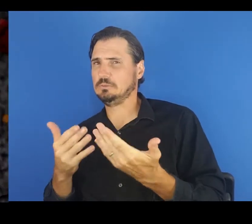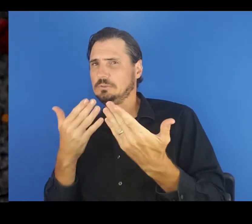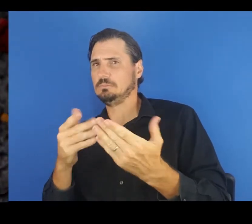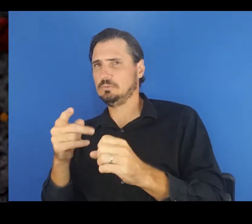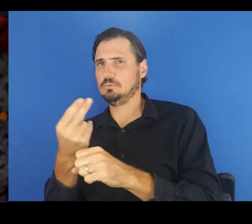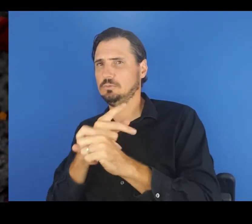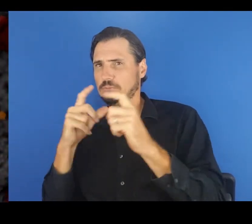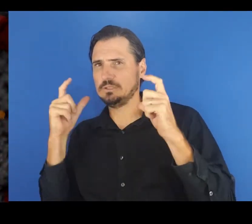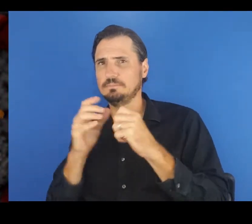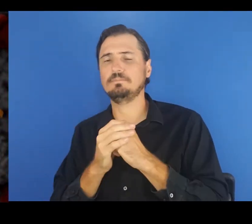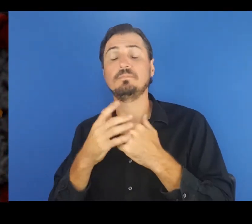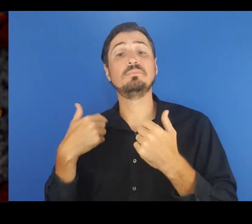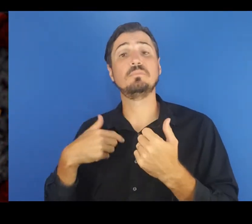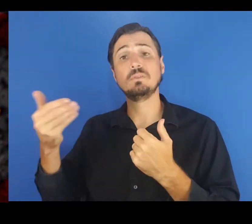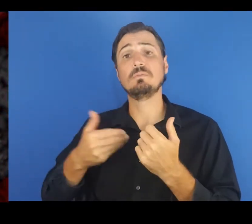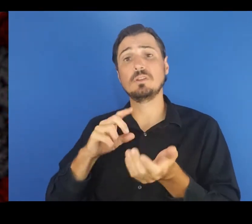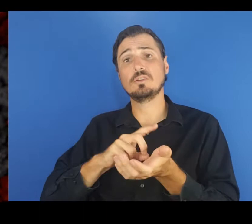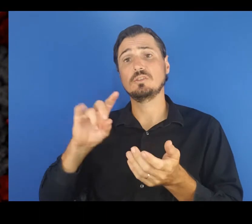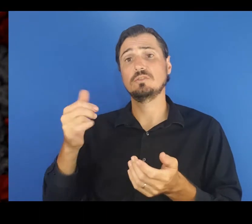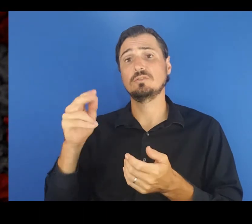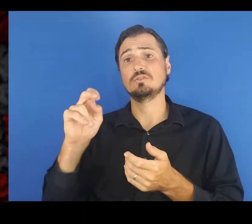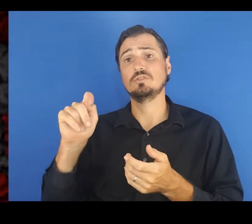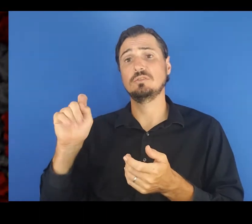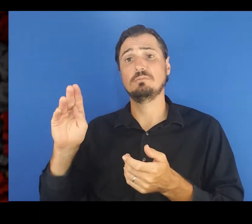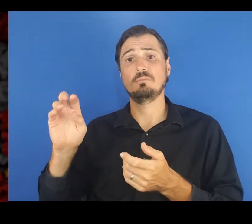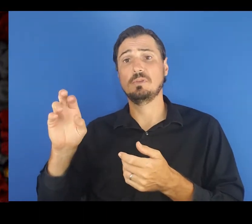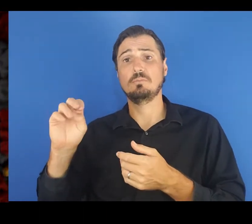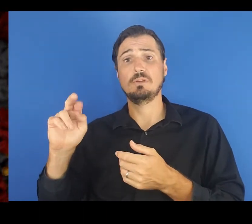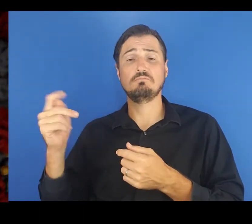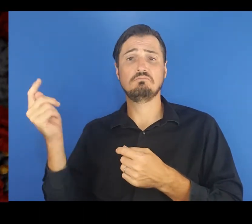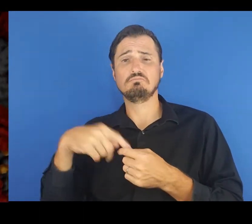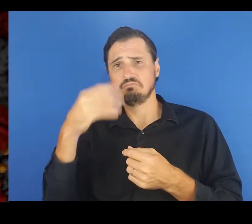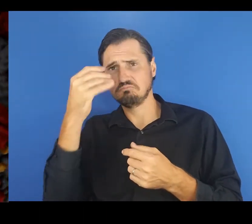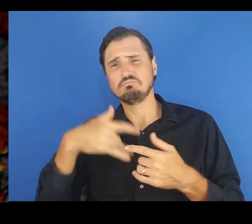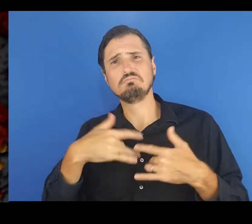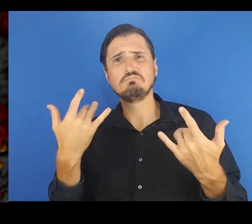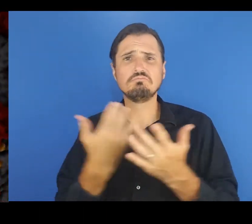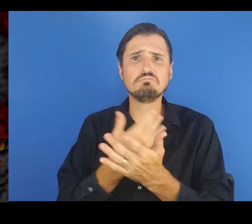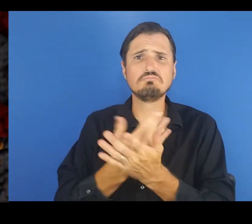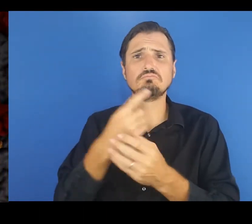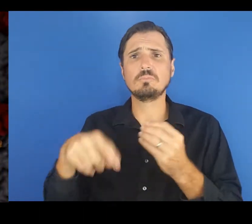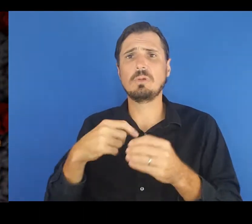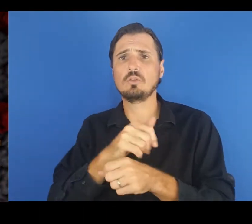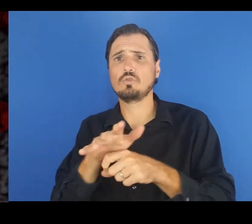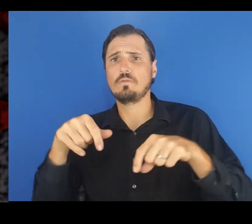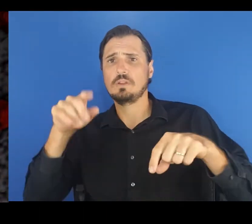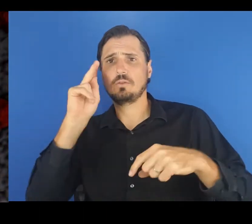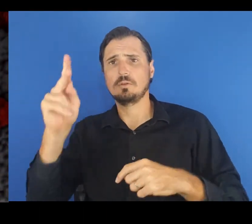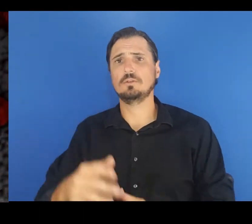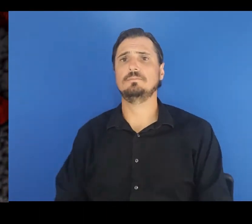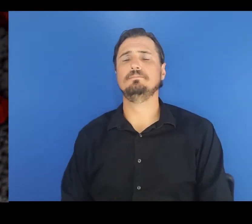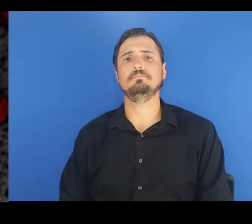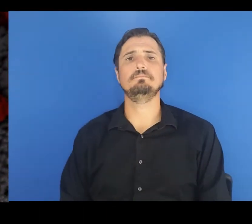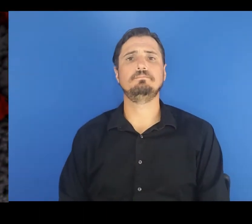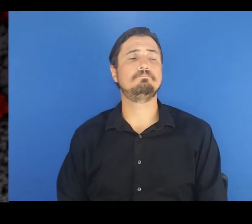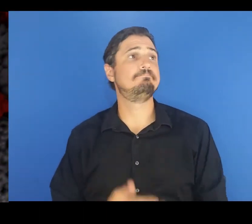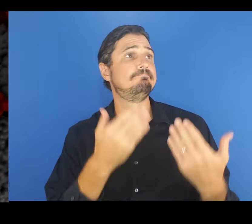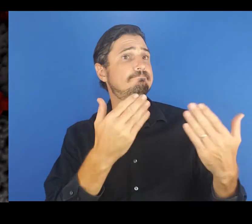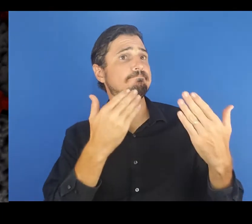We have invited our District Health Officer, Dr. Janet Berreman, to give us an update on our COVID situation here on Kaua‘i